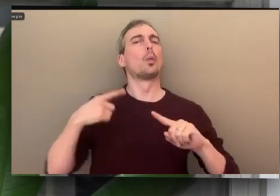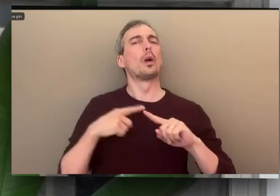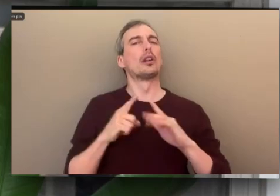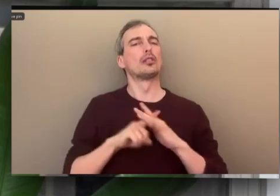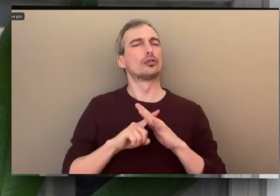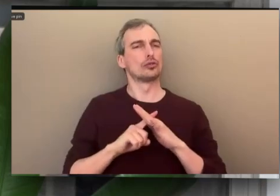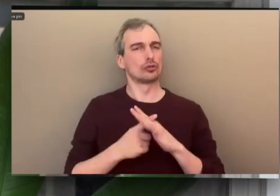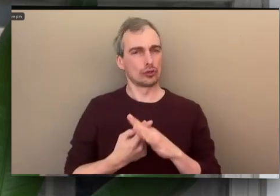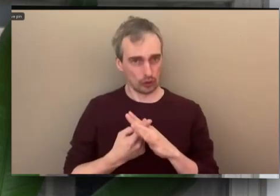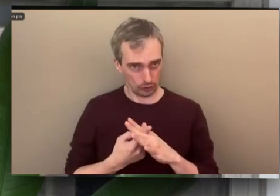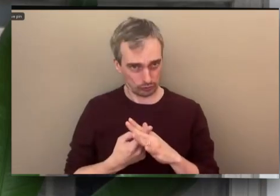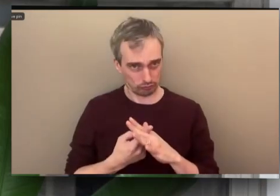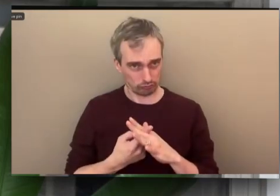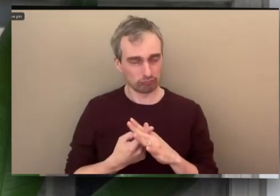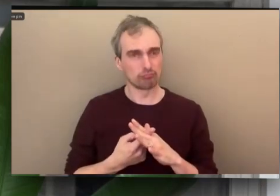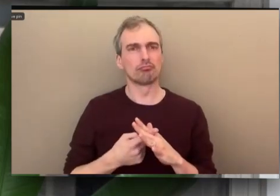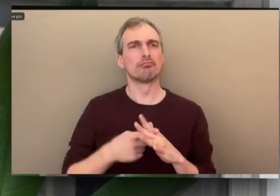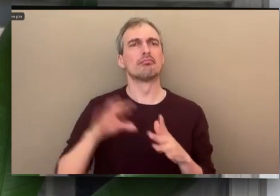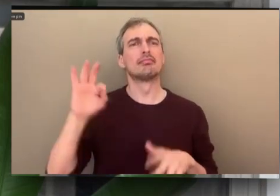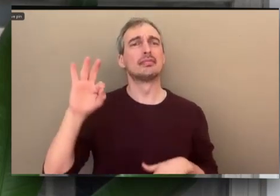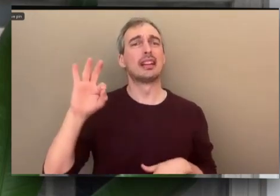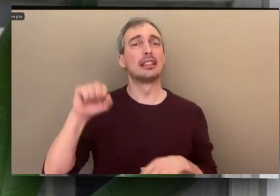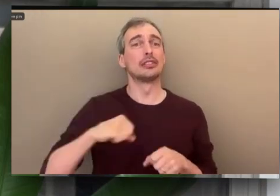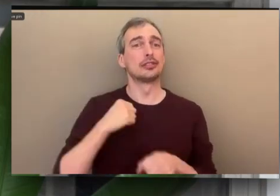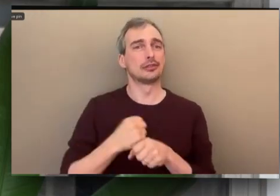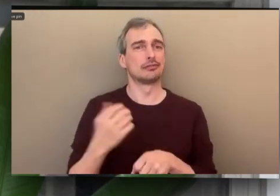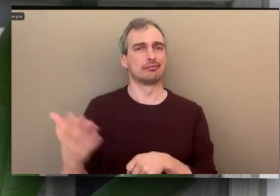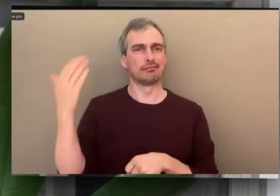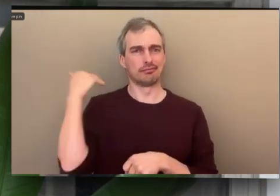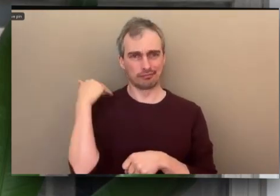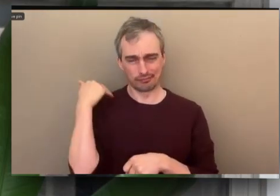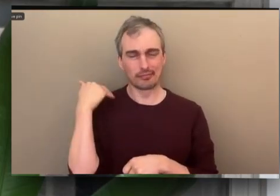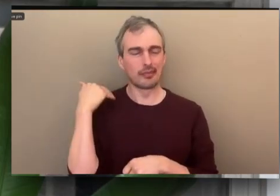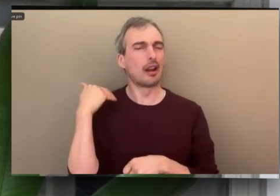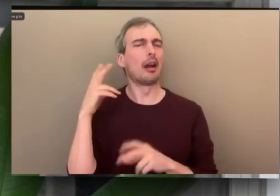had any expectation that there would be an office of accessibility and we would